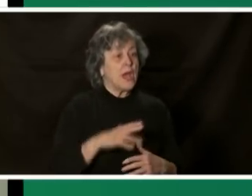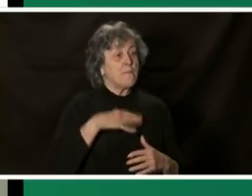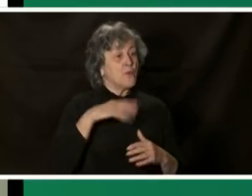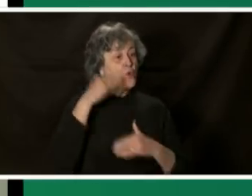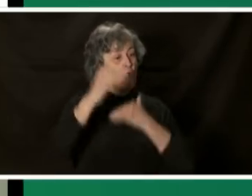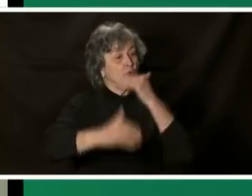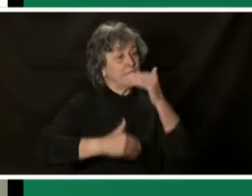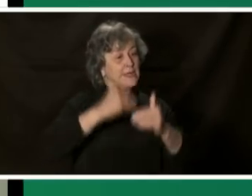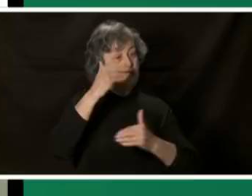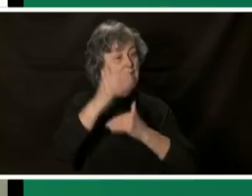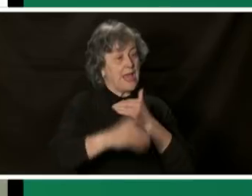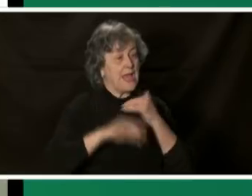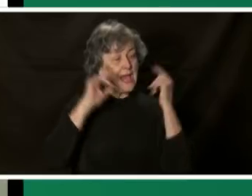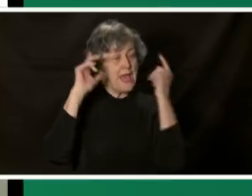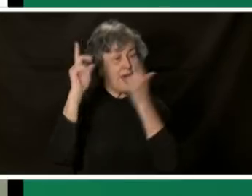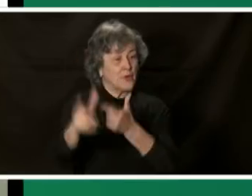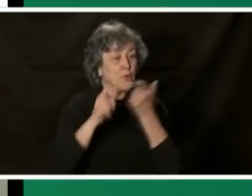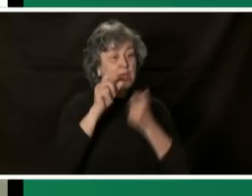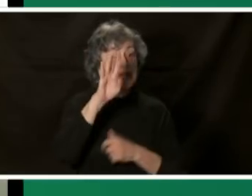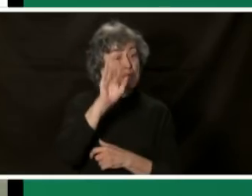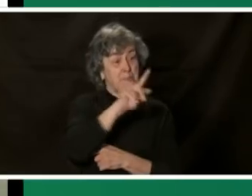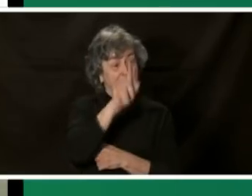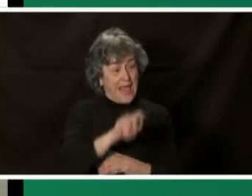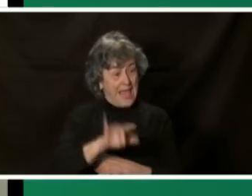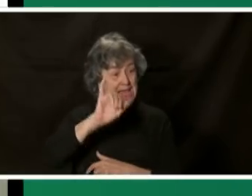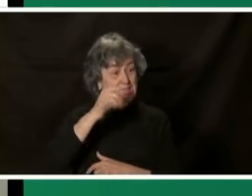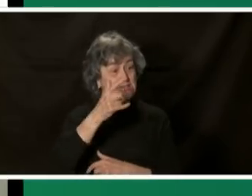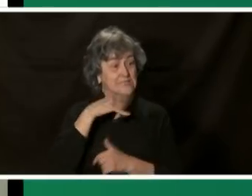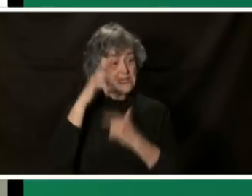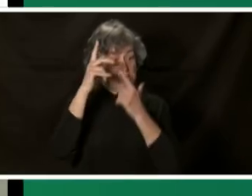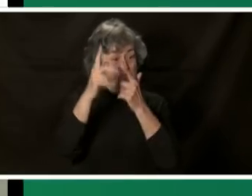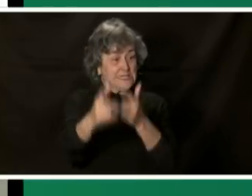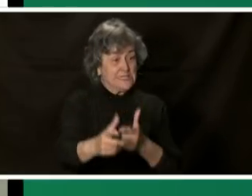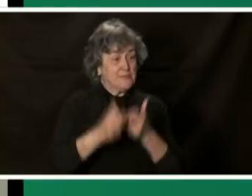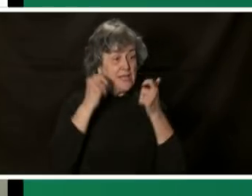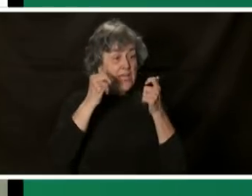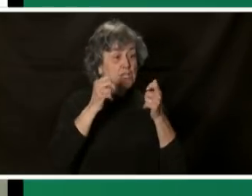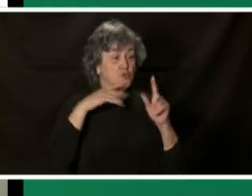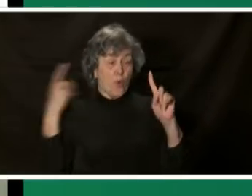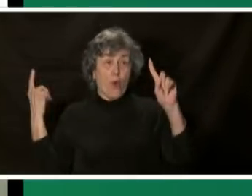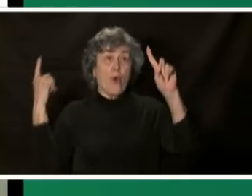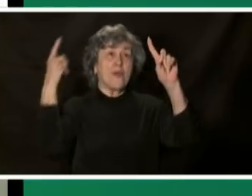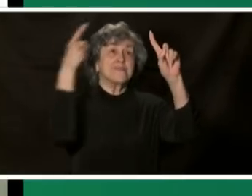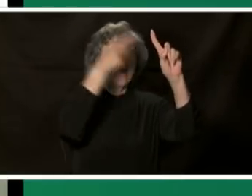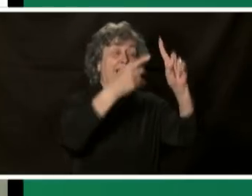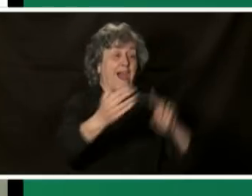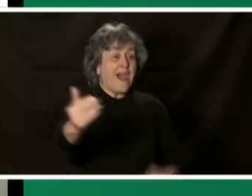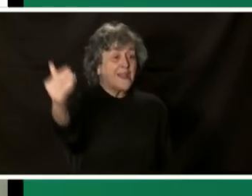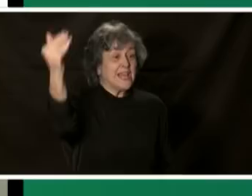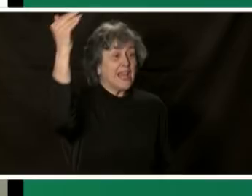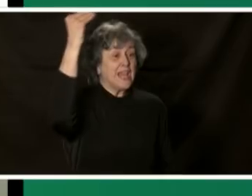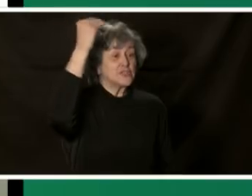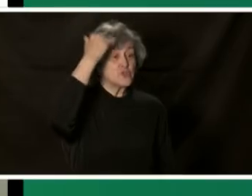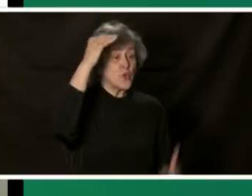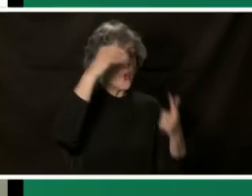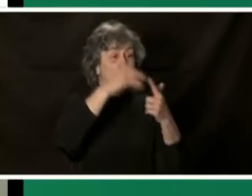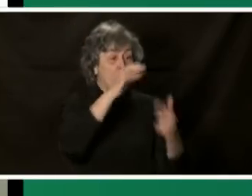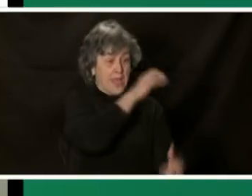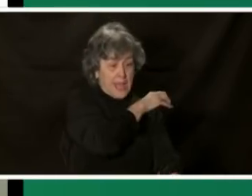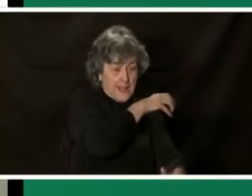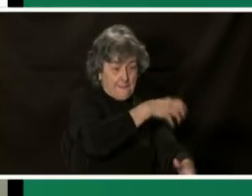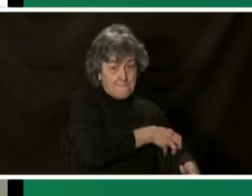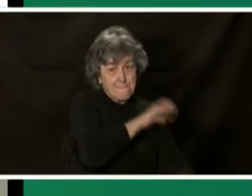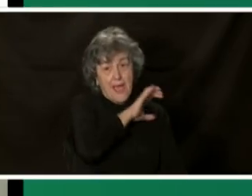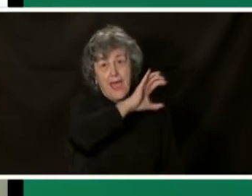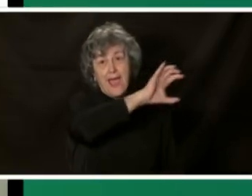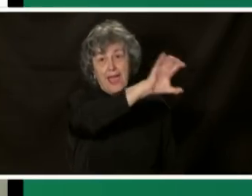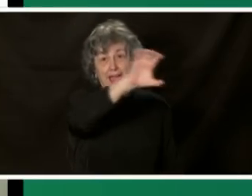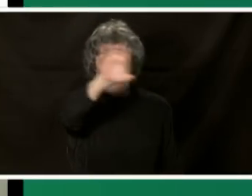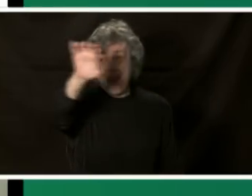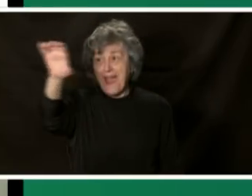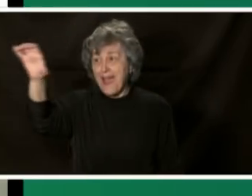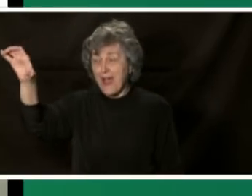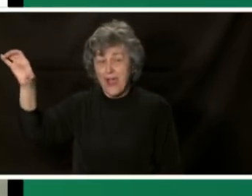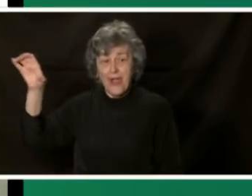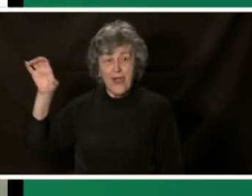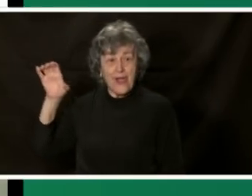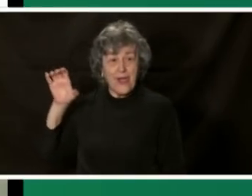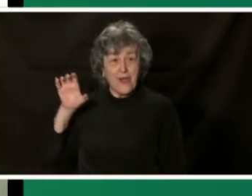MOVING AHEAD WITH BLAZING SPEED T'WARDS KNOWLEDGE TO EMPOW'R,